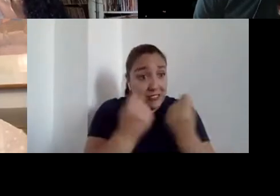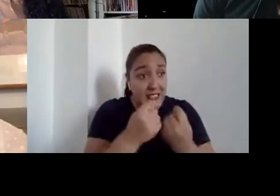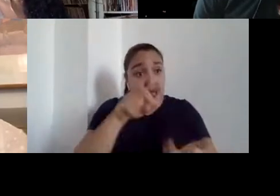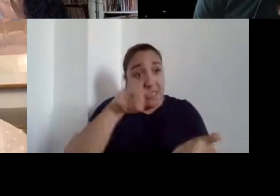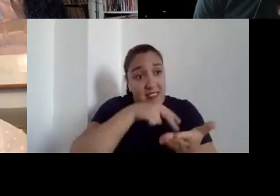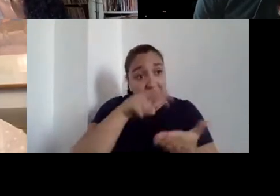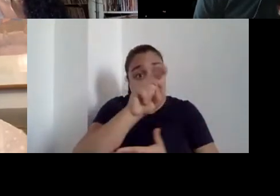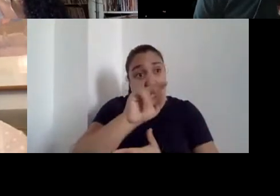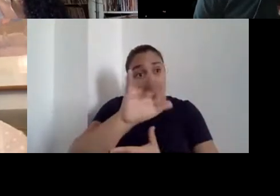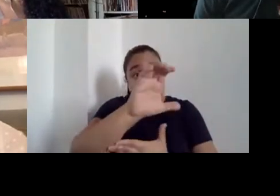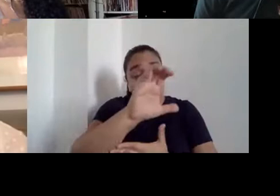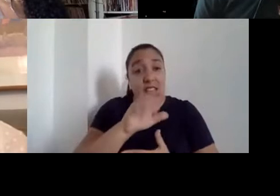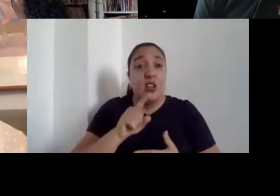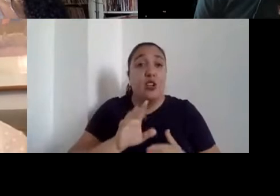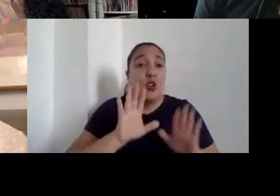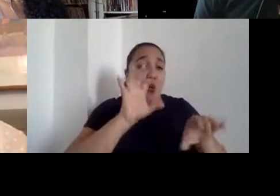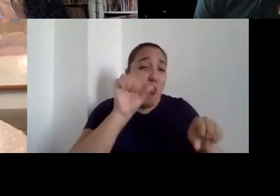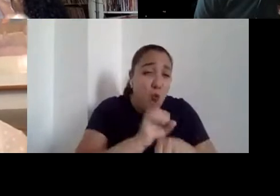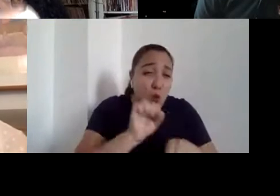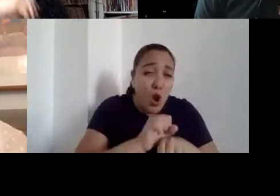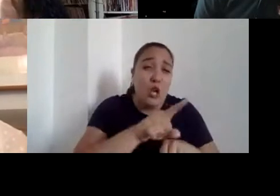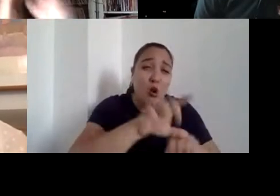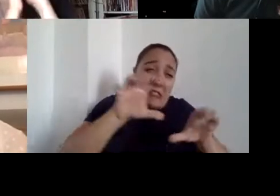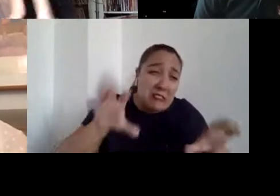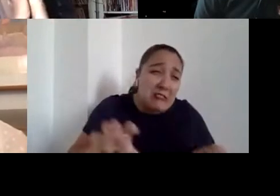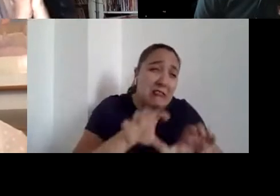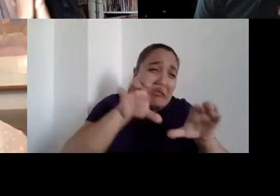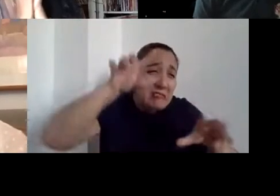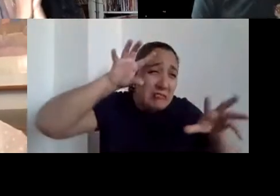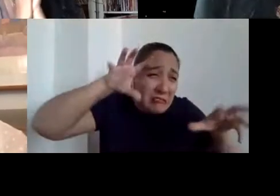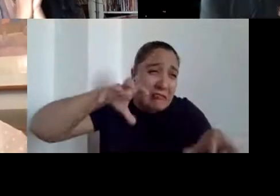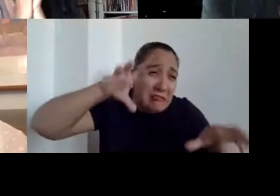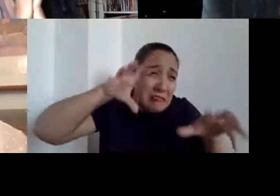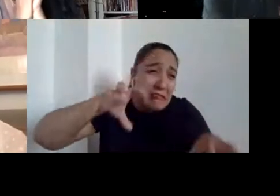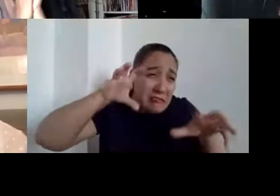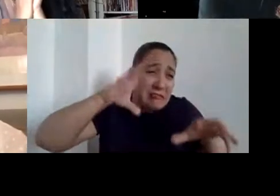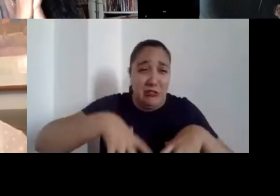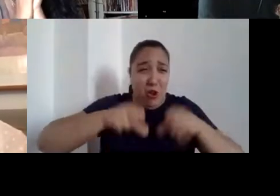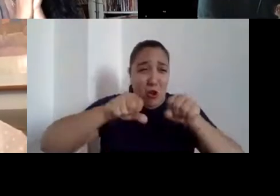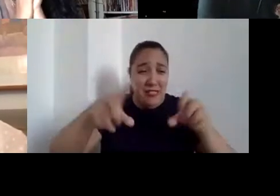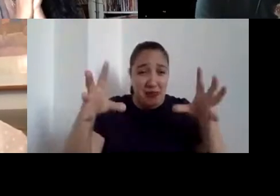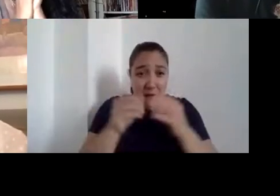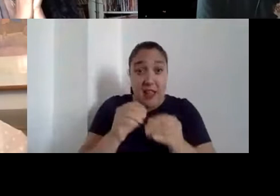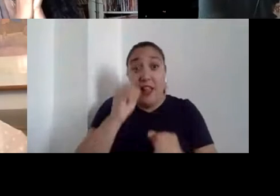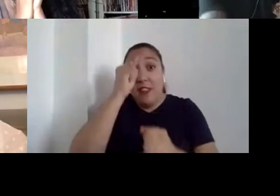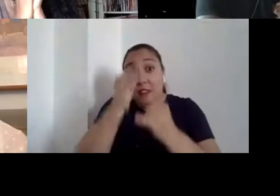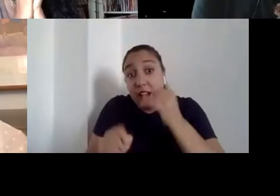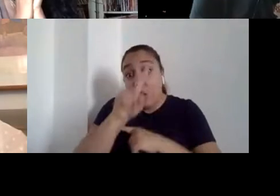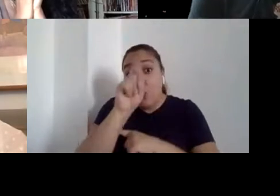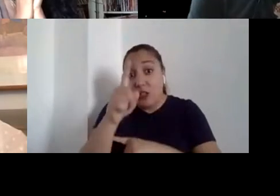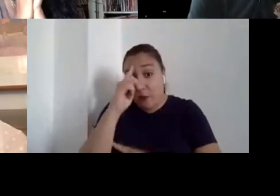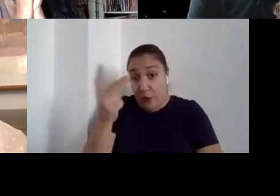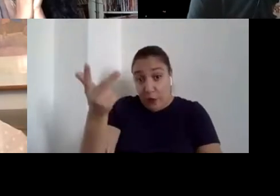all of the labor and work they fuse all of this together. My final question for our three discussants,